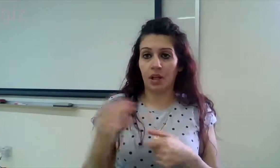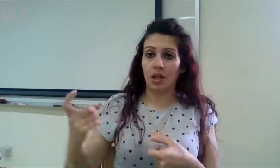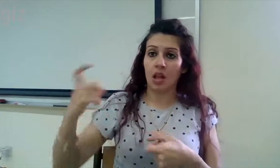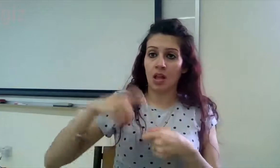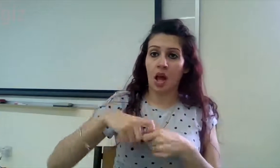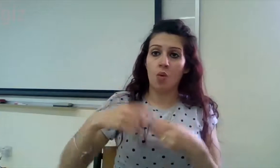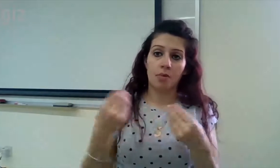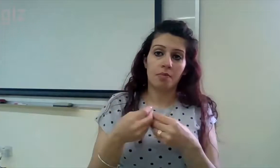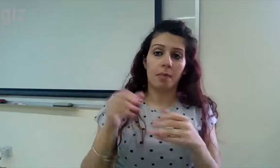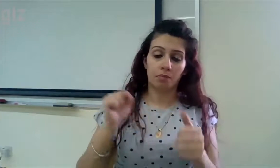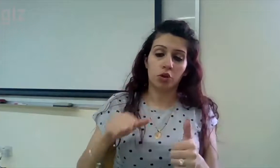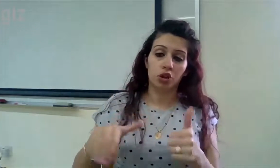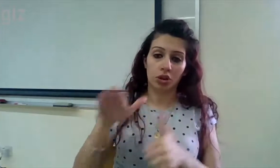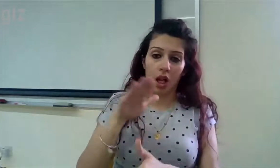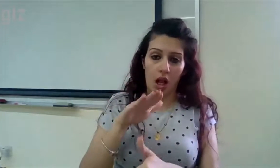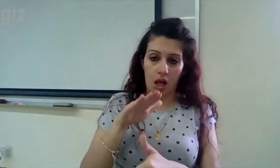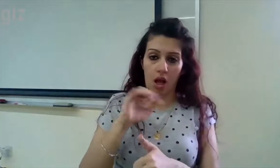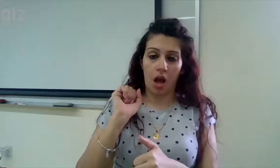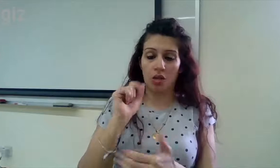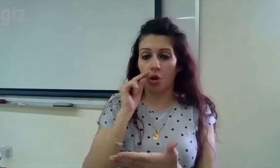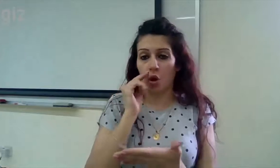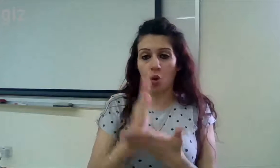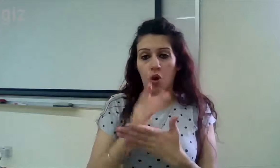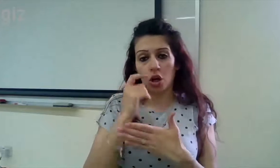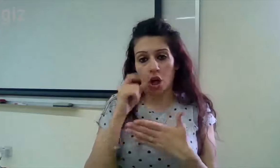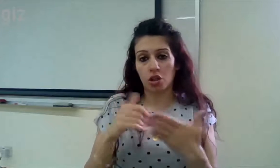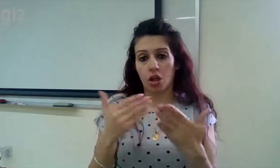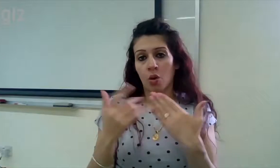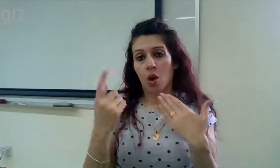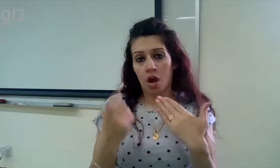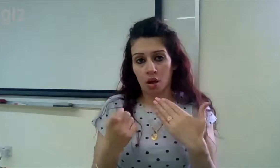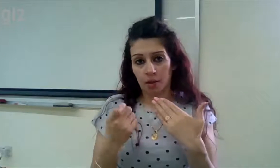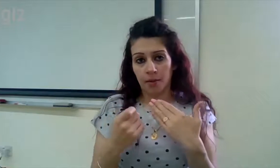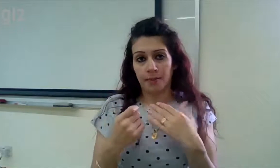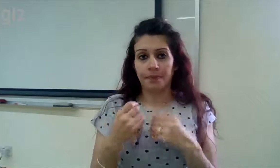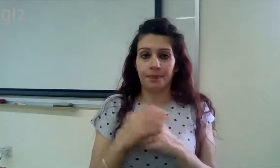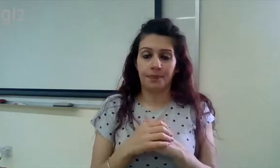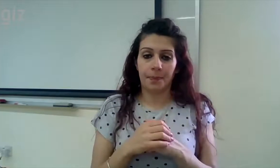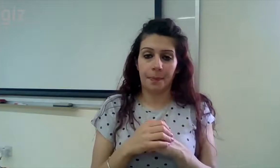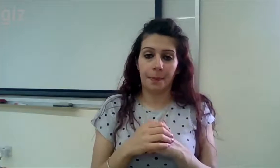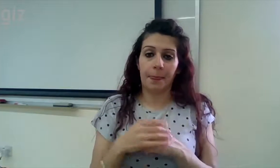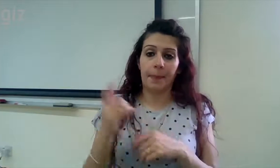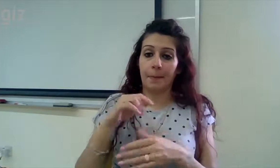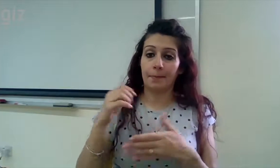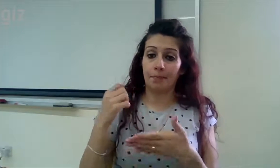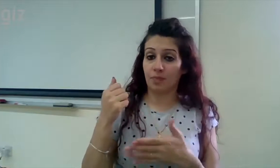the Haqqanis roster wood apple with an analogy or is it be at La Perla started